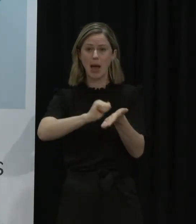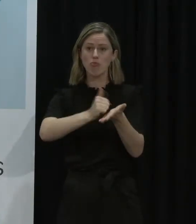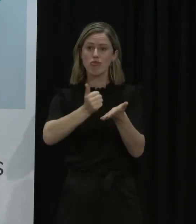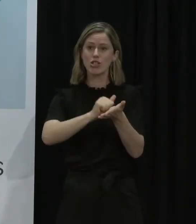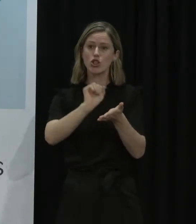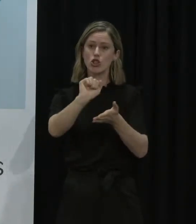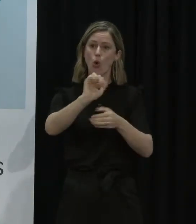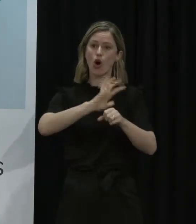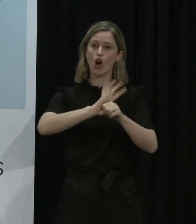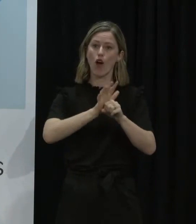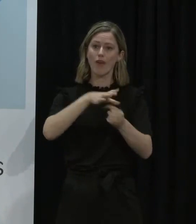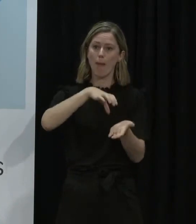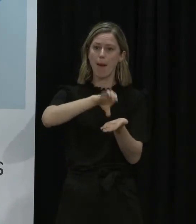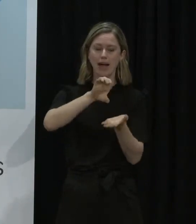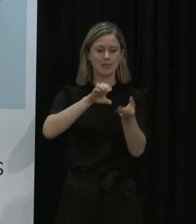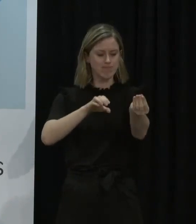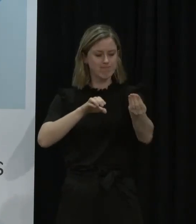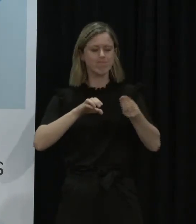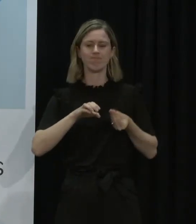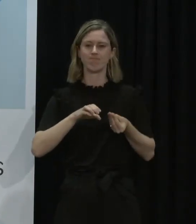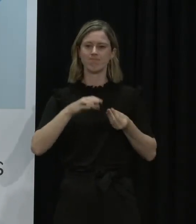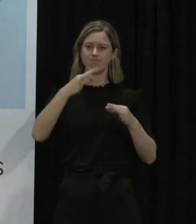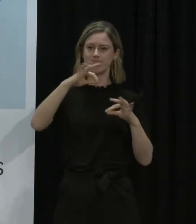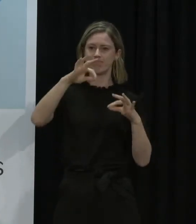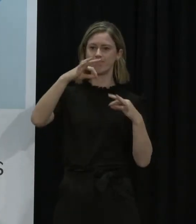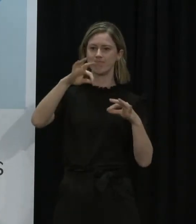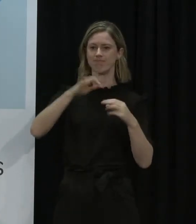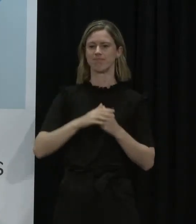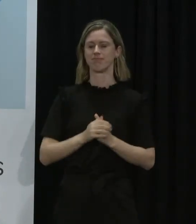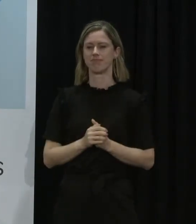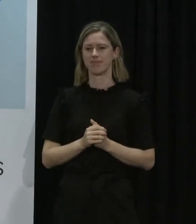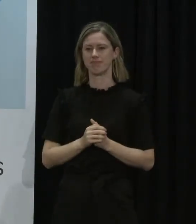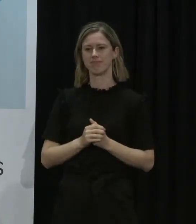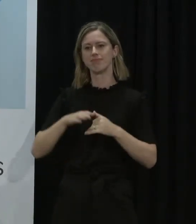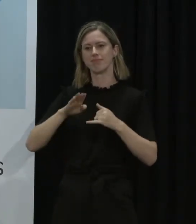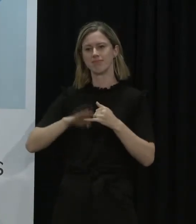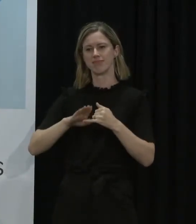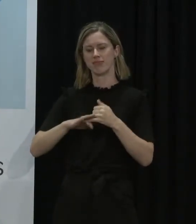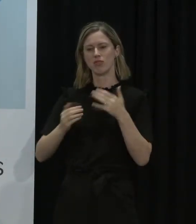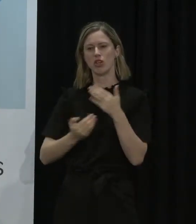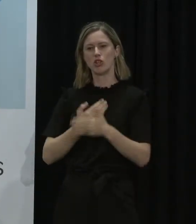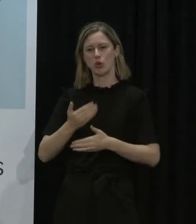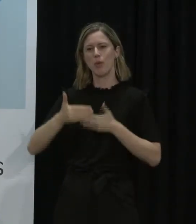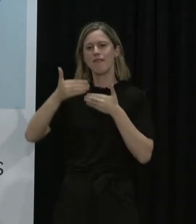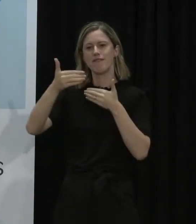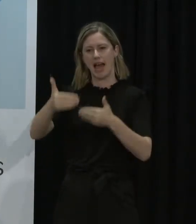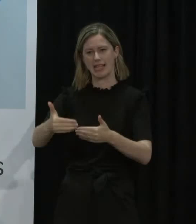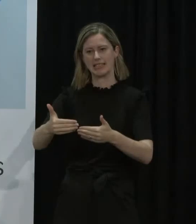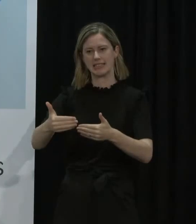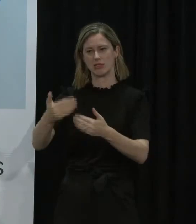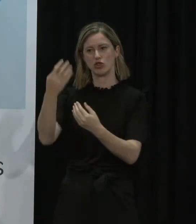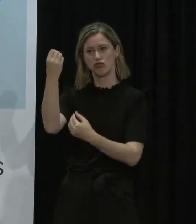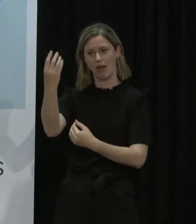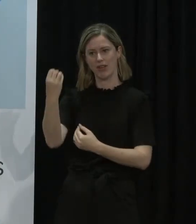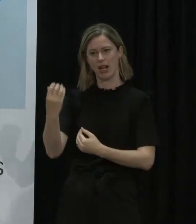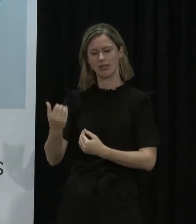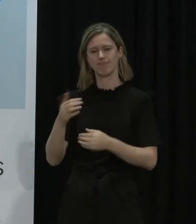visit a pharmacies that is currently offering vaccines. These same pharmacies will be